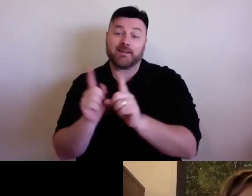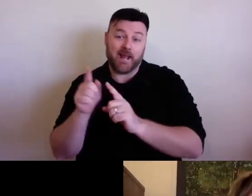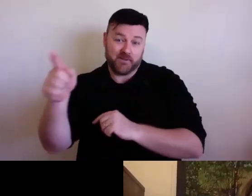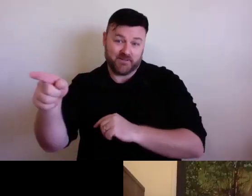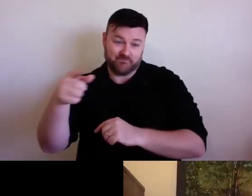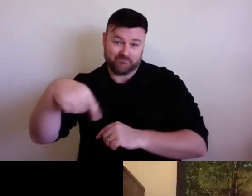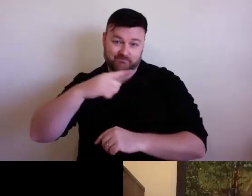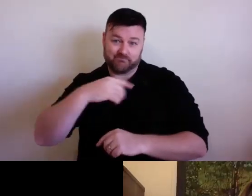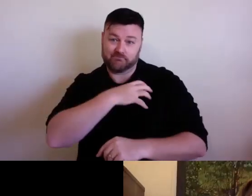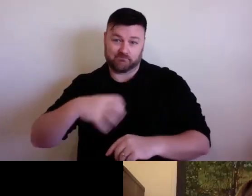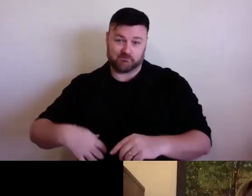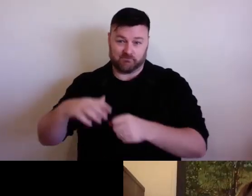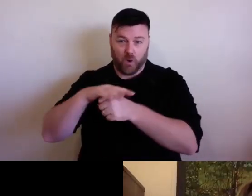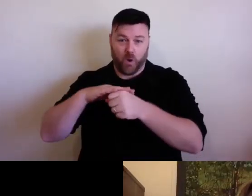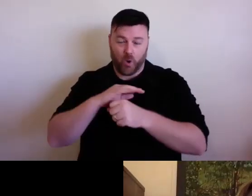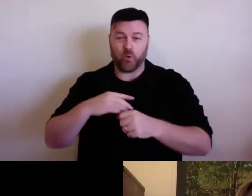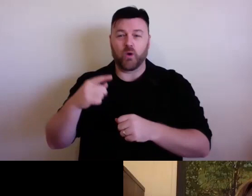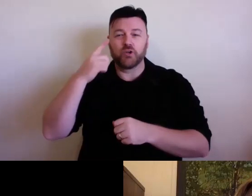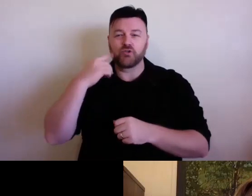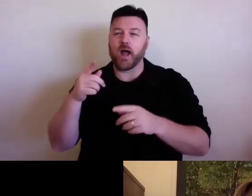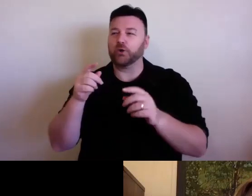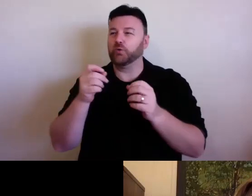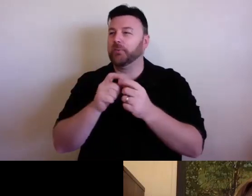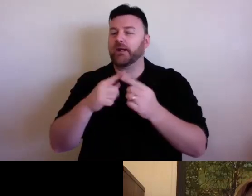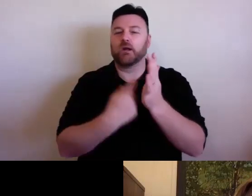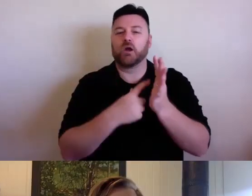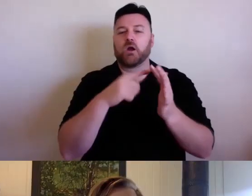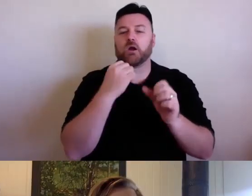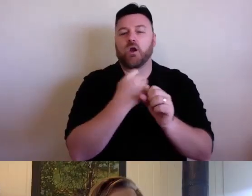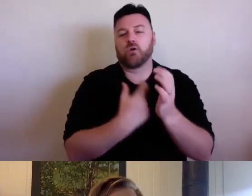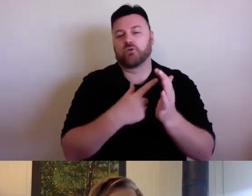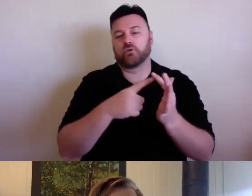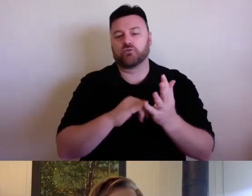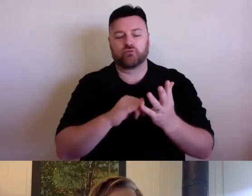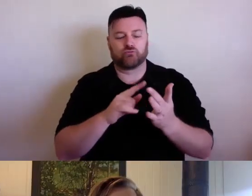regressive. Tips? ." >> ANANTH GOPAL: I'll leave it for you, Tom! No,